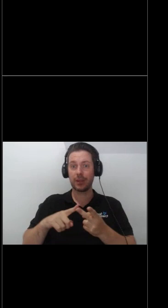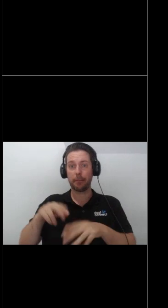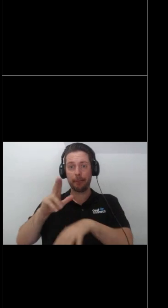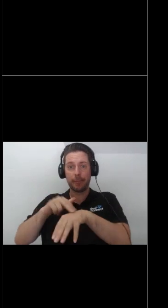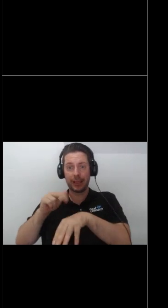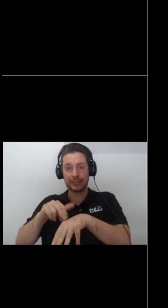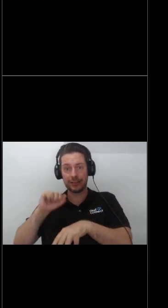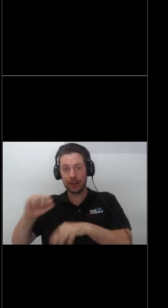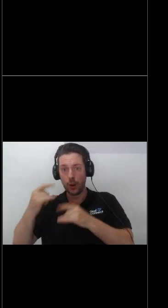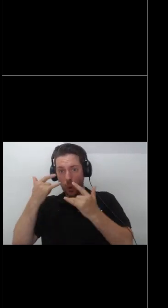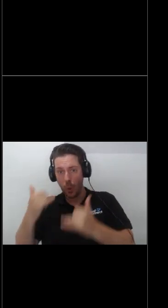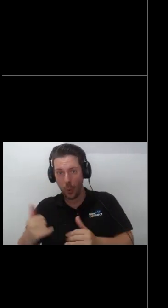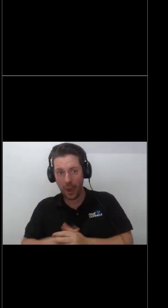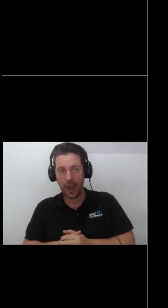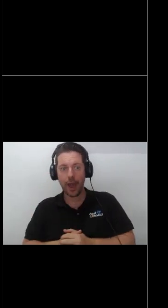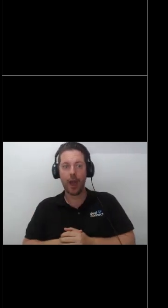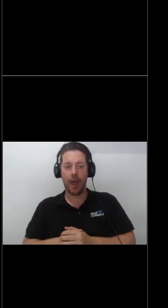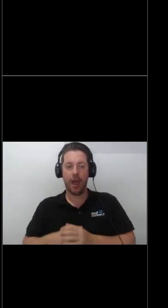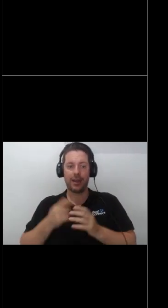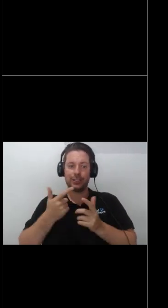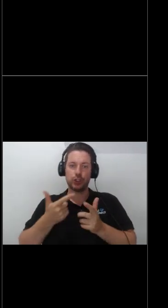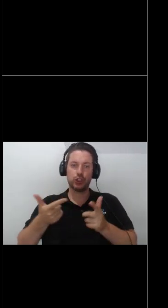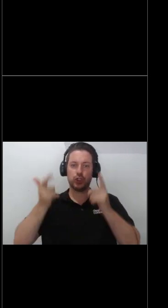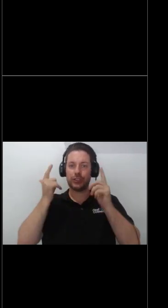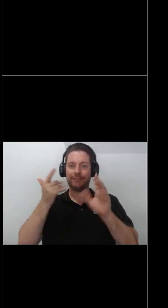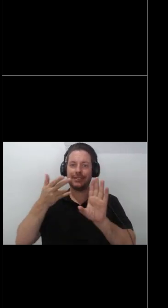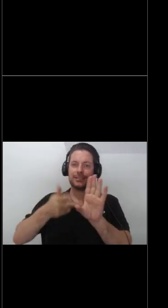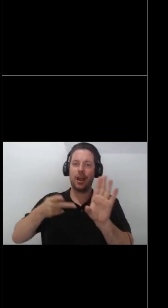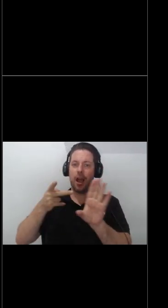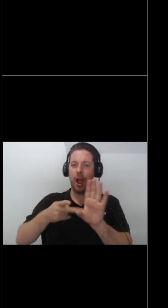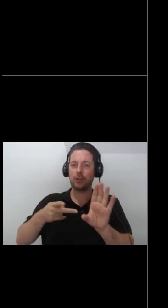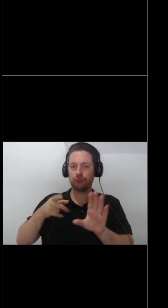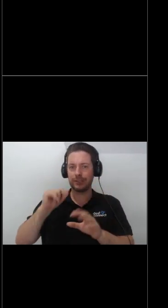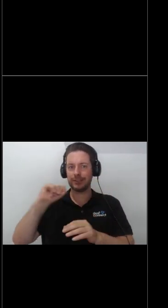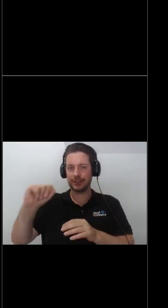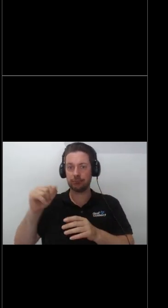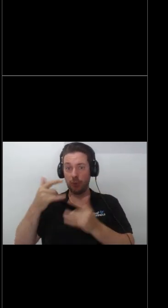the chief psychiatrist office, and sometimes even the attorney general.